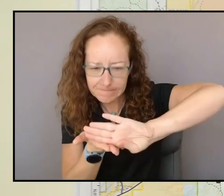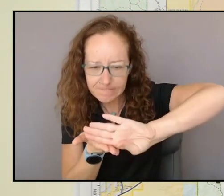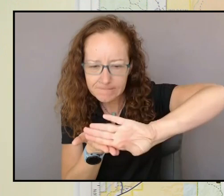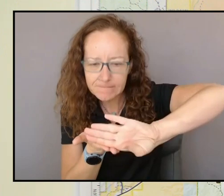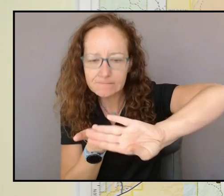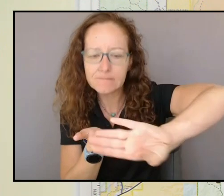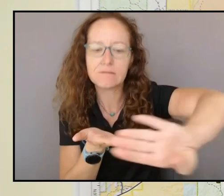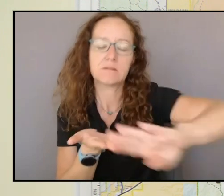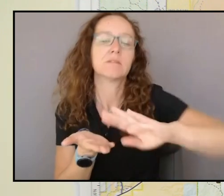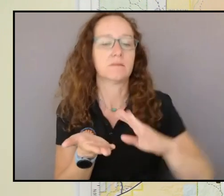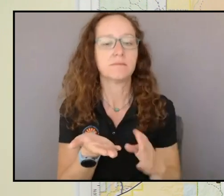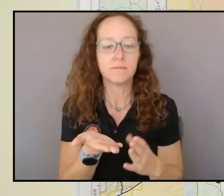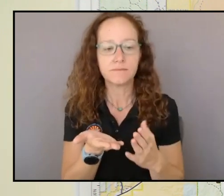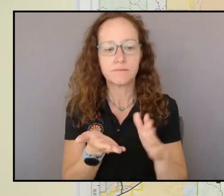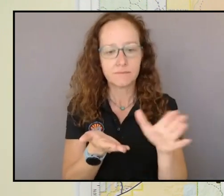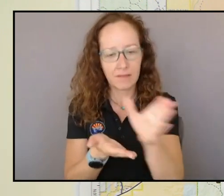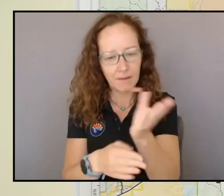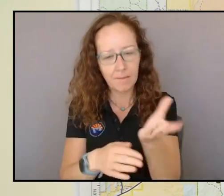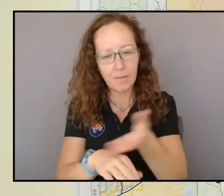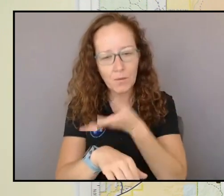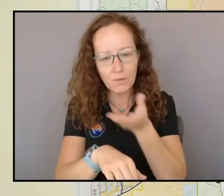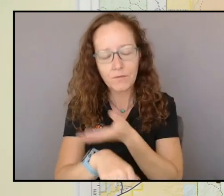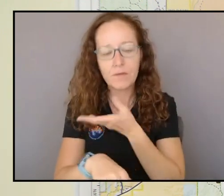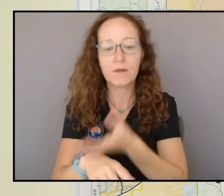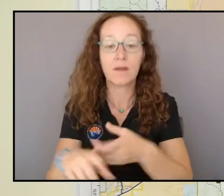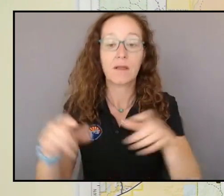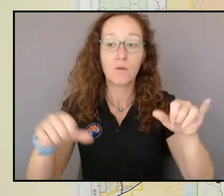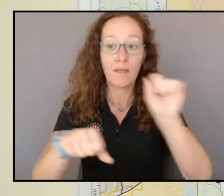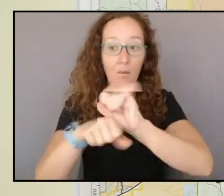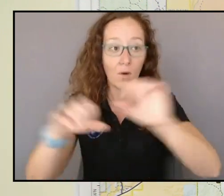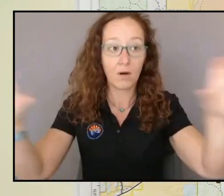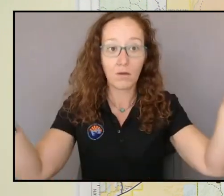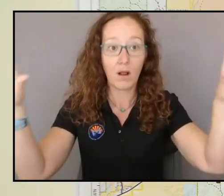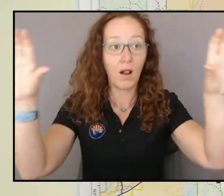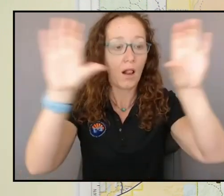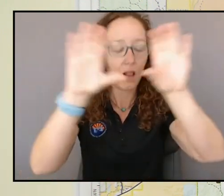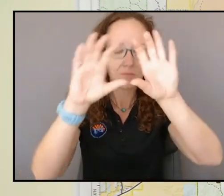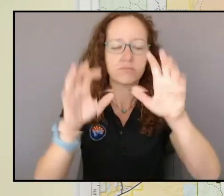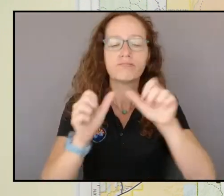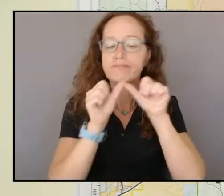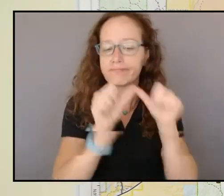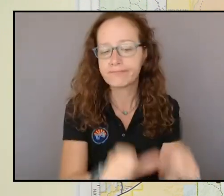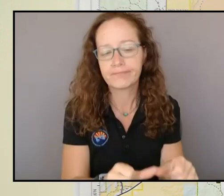several days to complete that. Alright so yesterday-- okay going